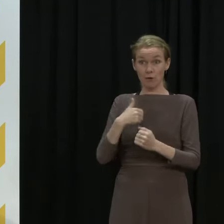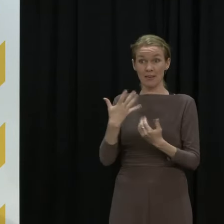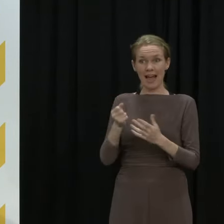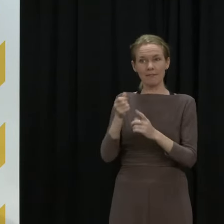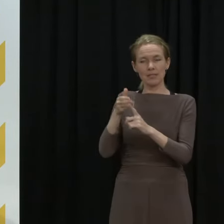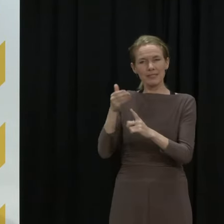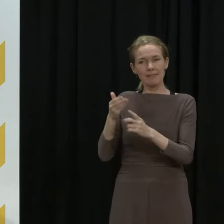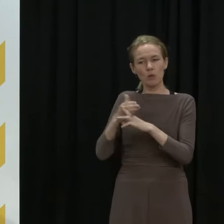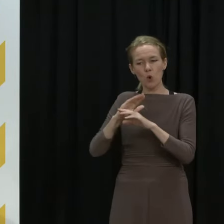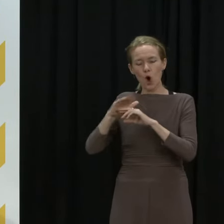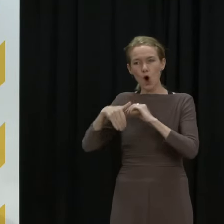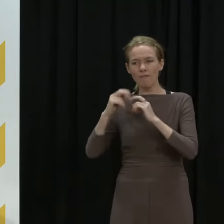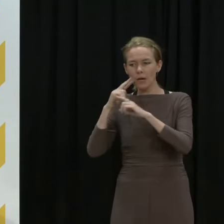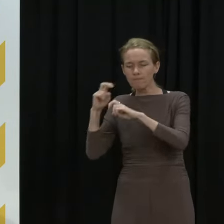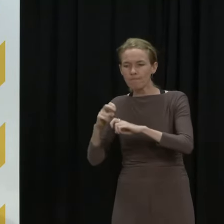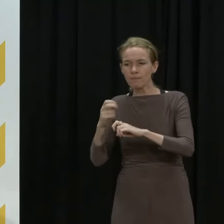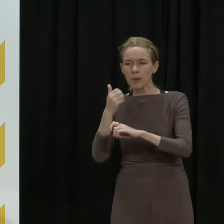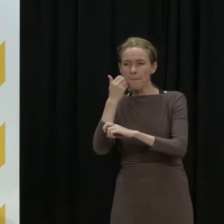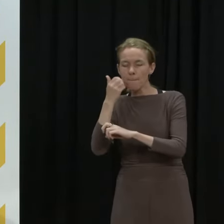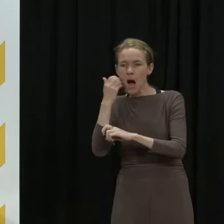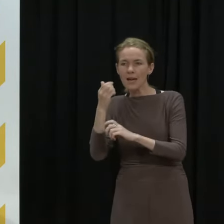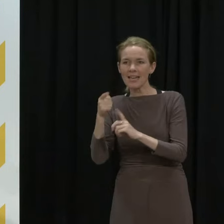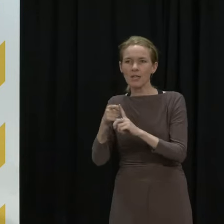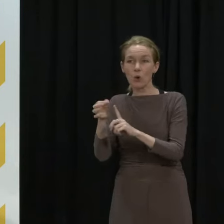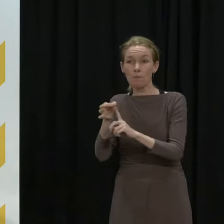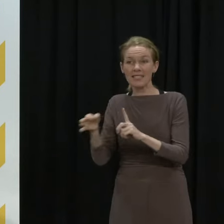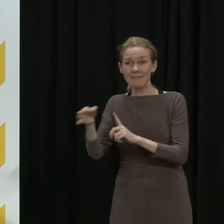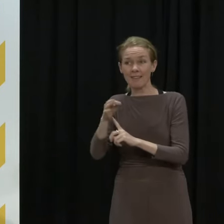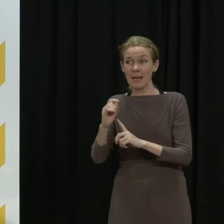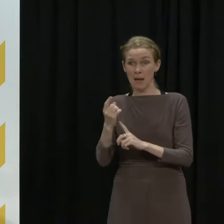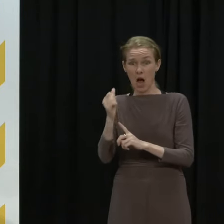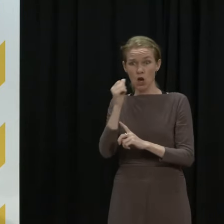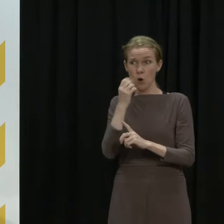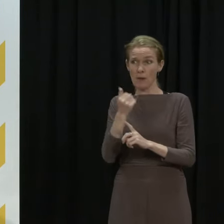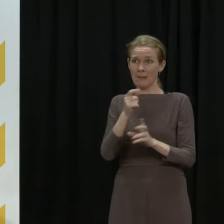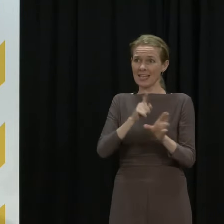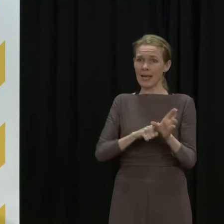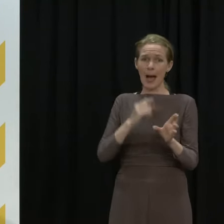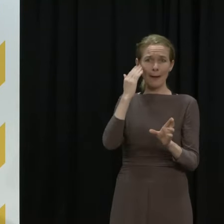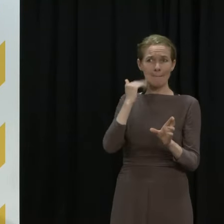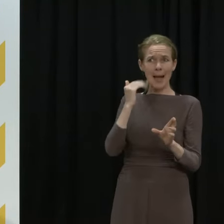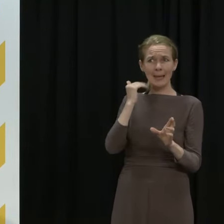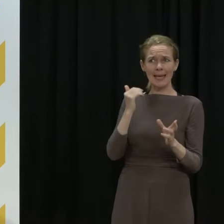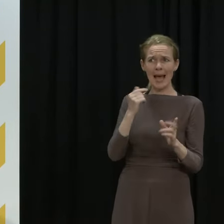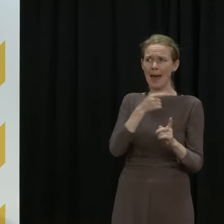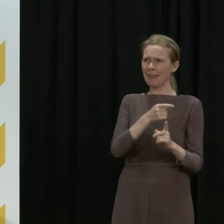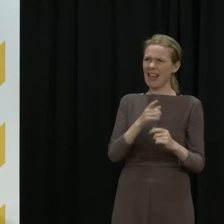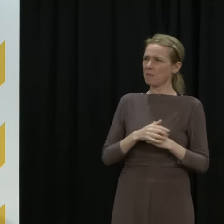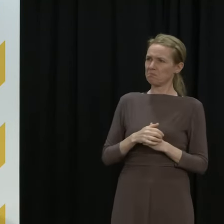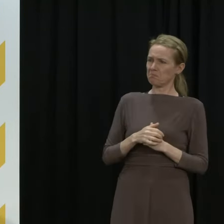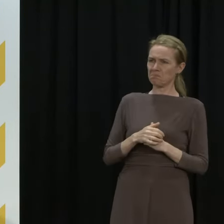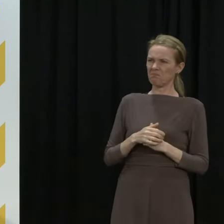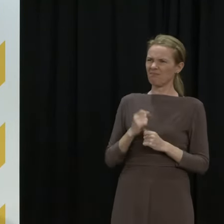out for those types of people